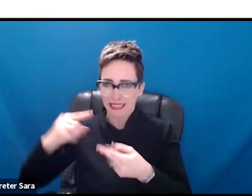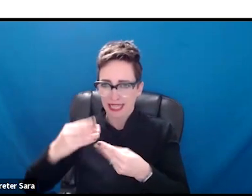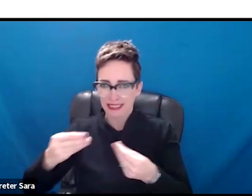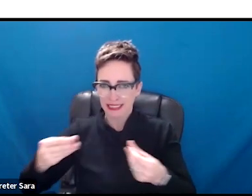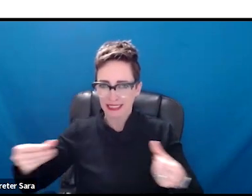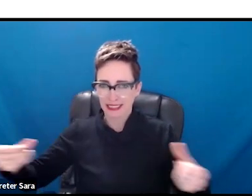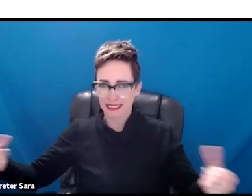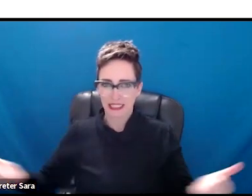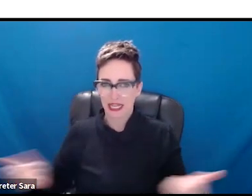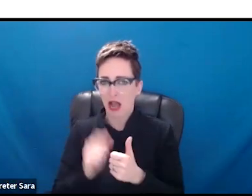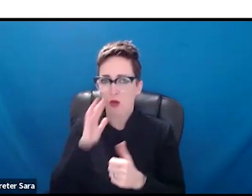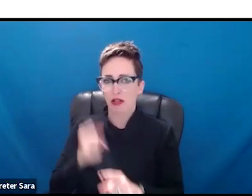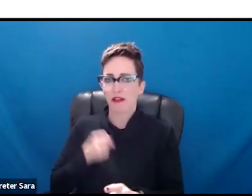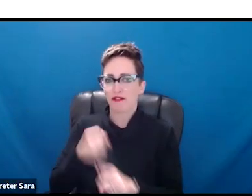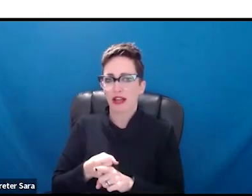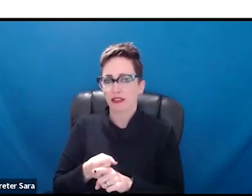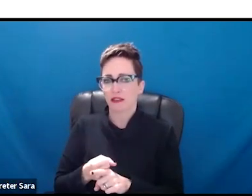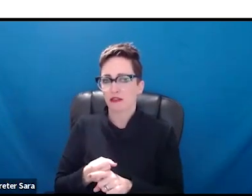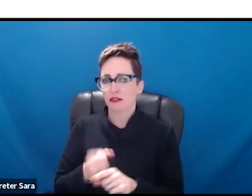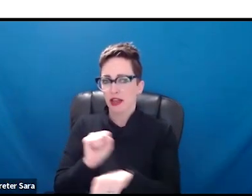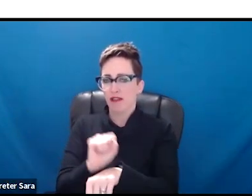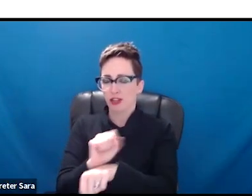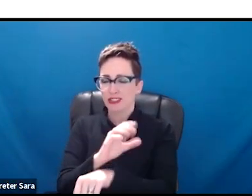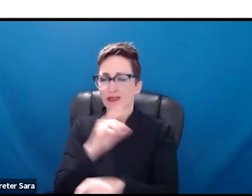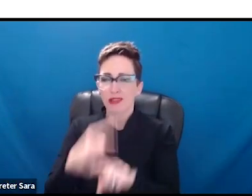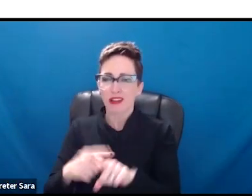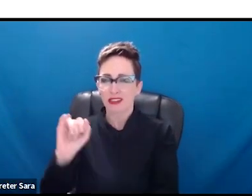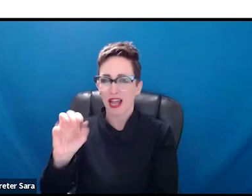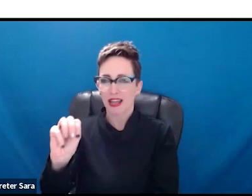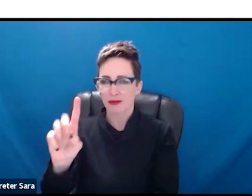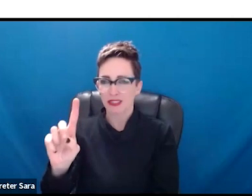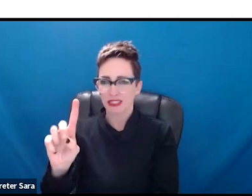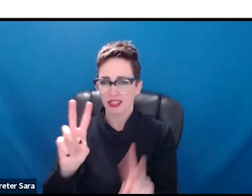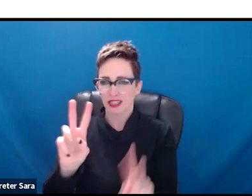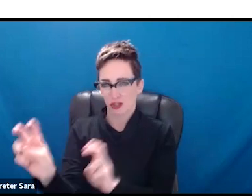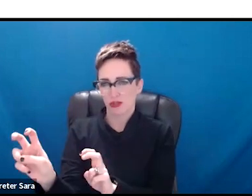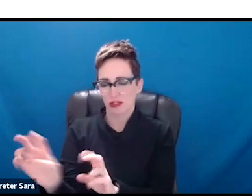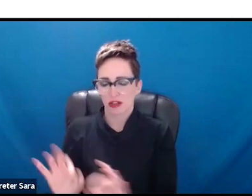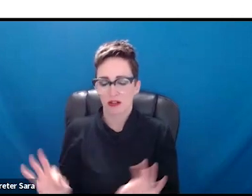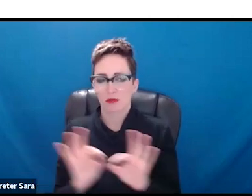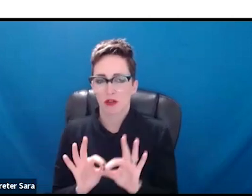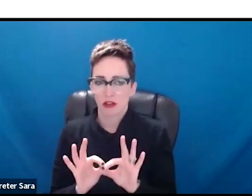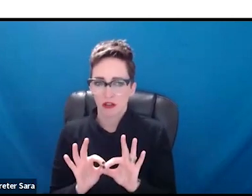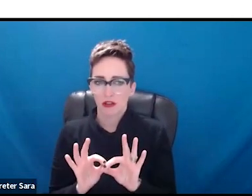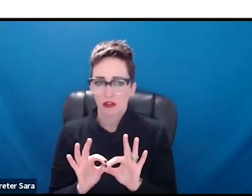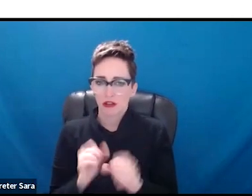The IMD issue is also very important, trying to make sure that individuals who are in